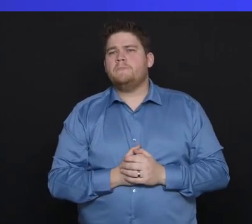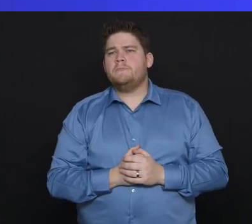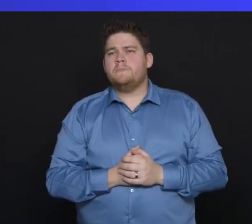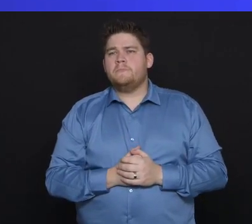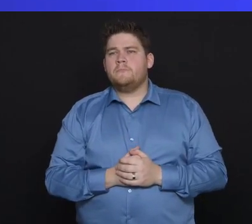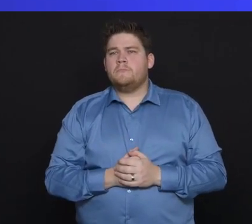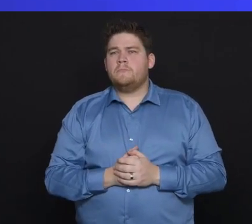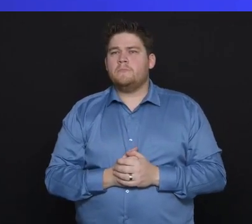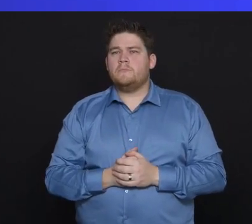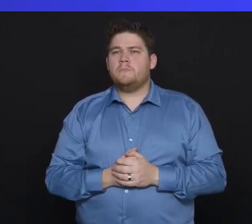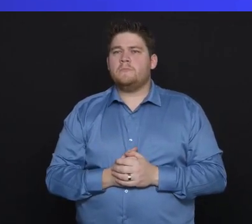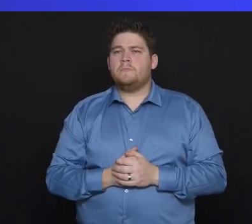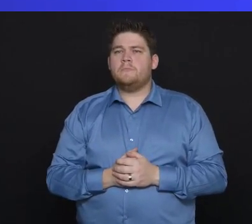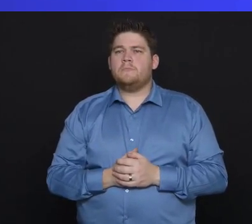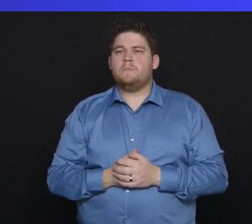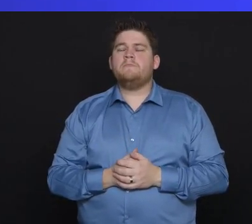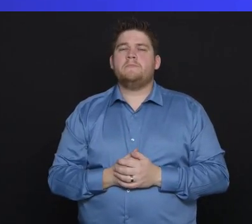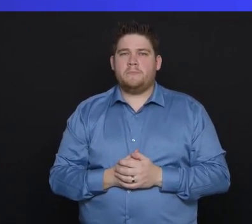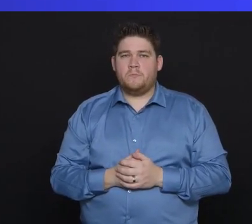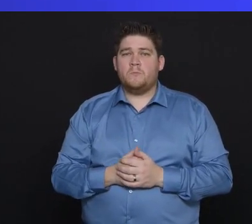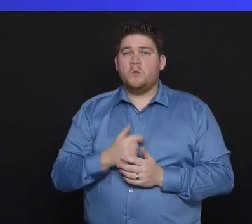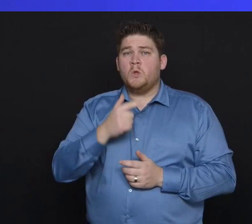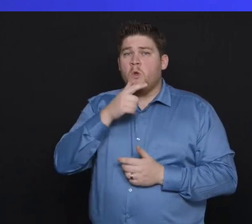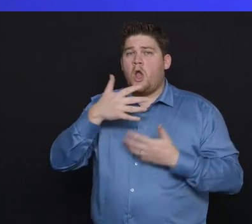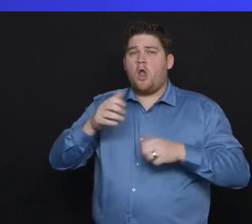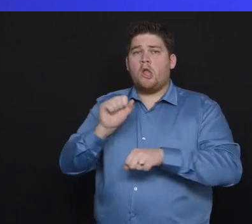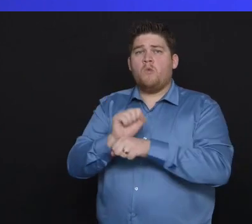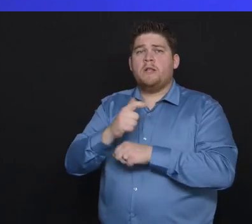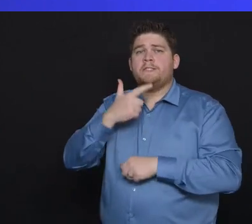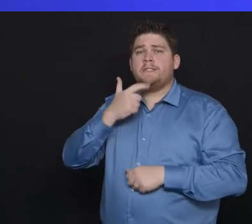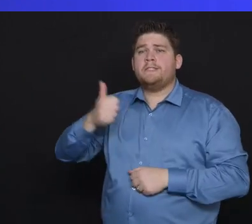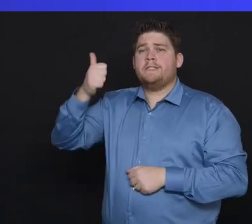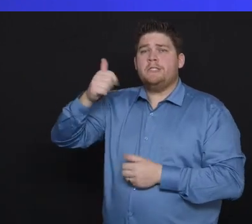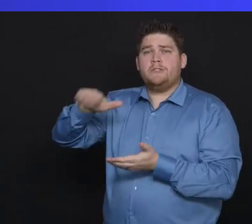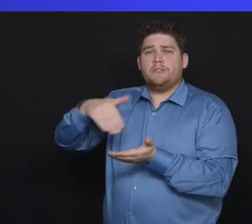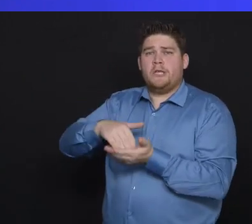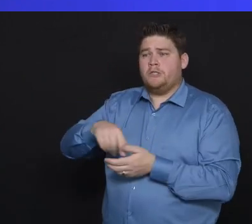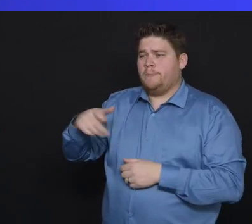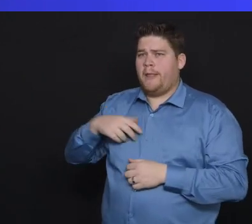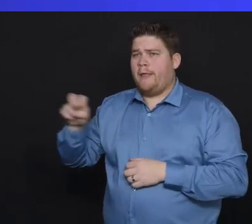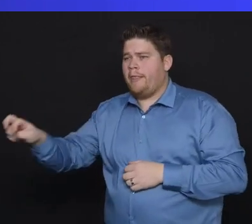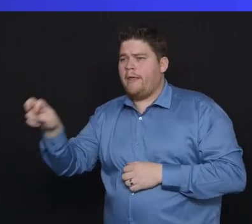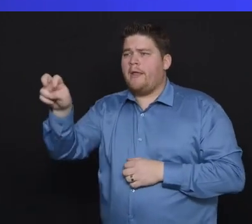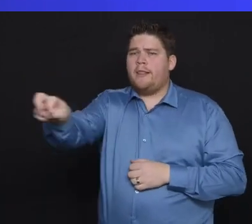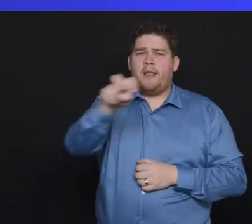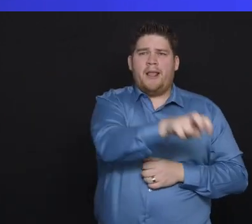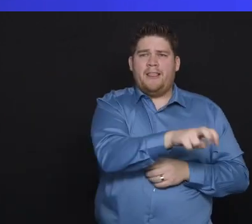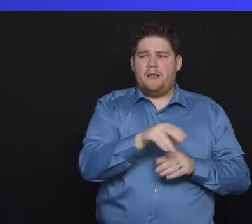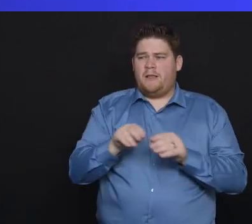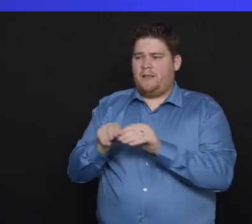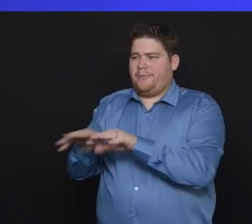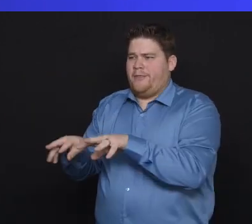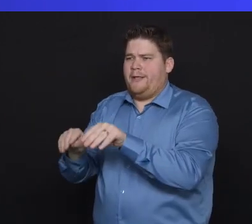in Bill 47 about a year ago, but I think the experience of the last few weeks and of the next few weeks tells